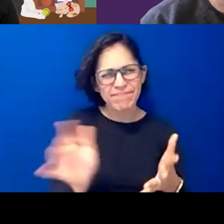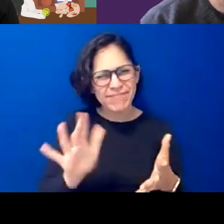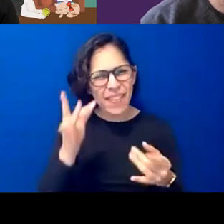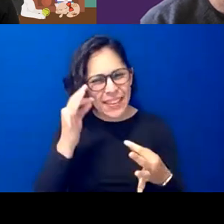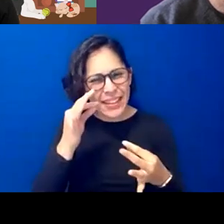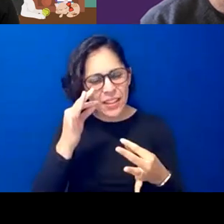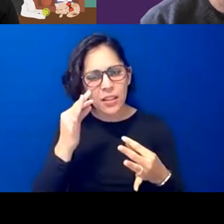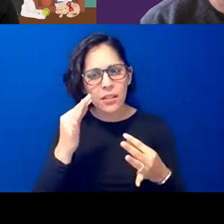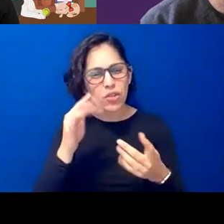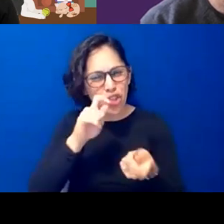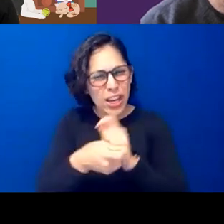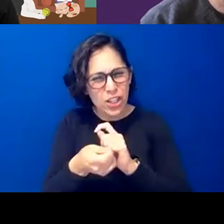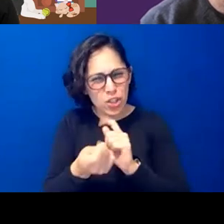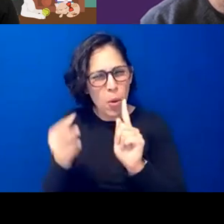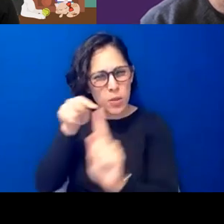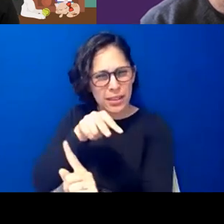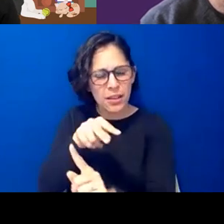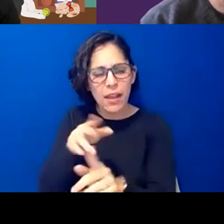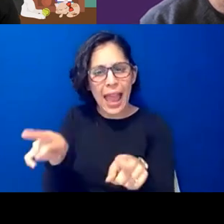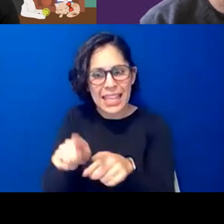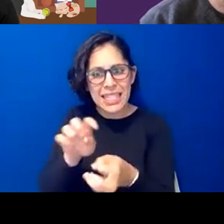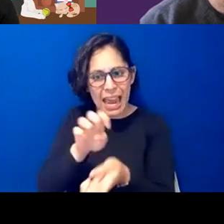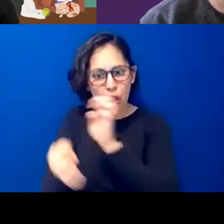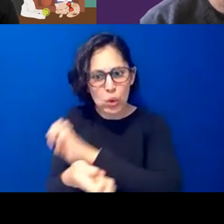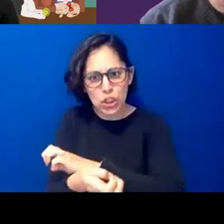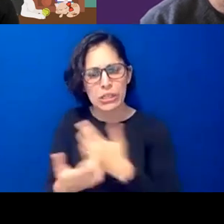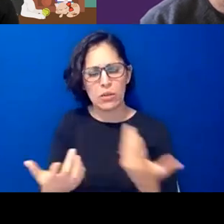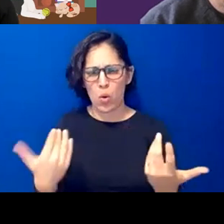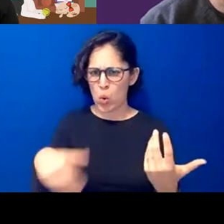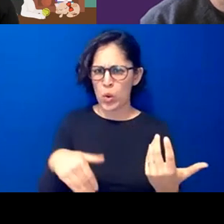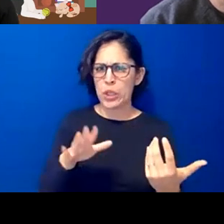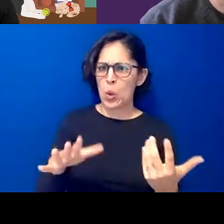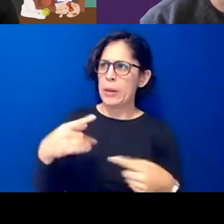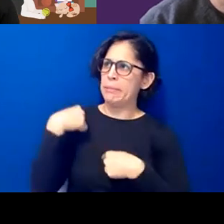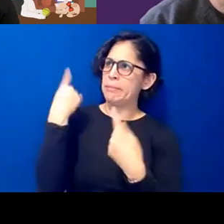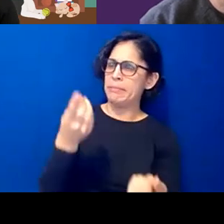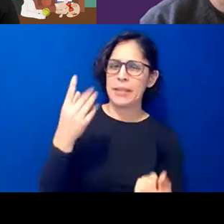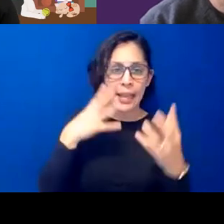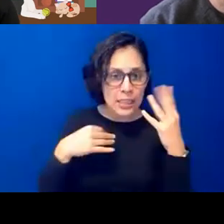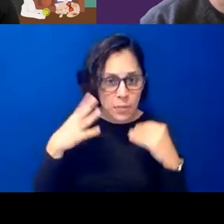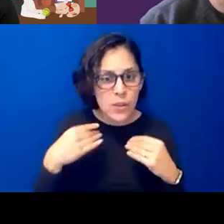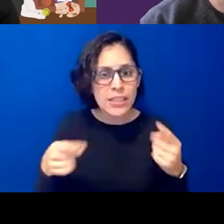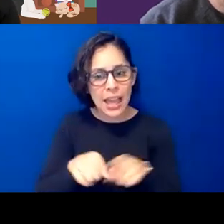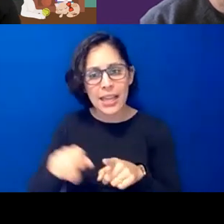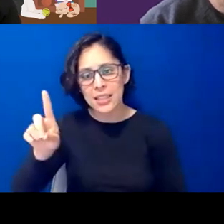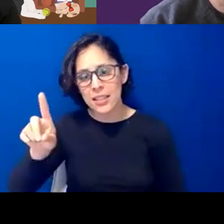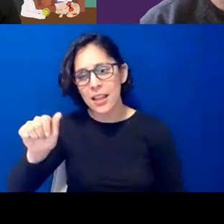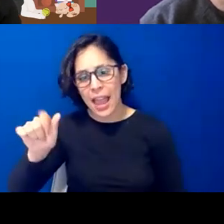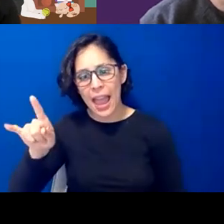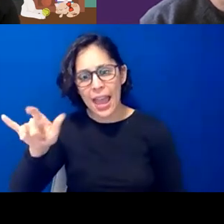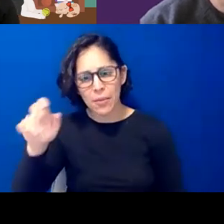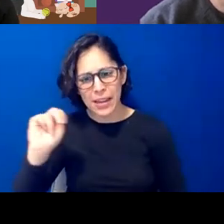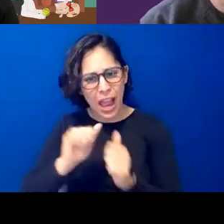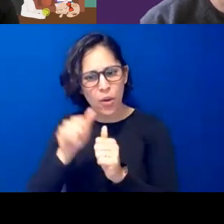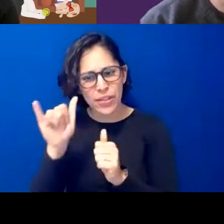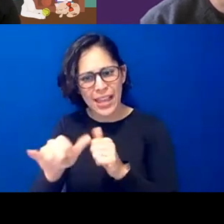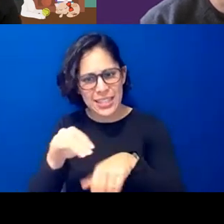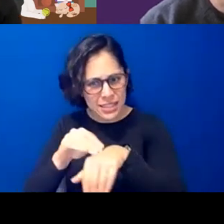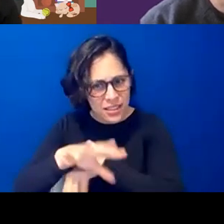Aurora Chang: You know, have have you as a writer now all the experiences you've had as a administrator how loose has informed your work as well.